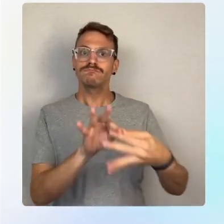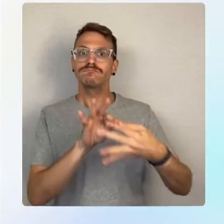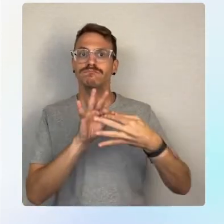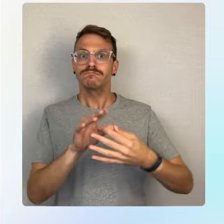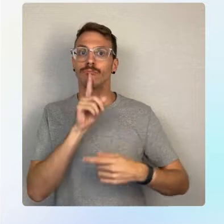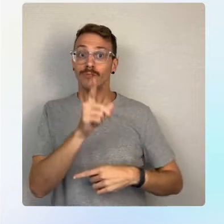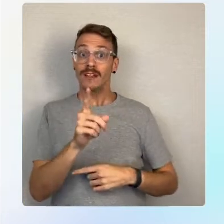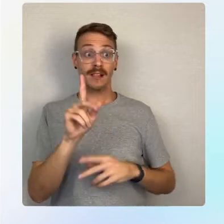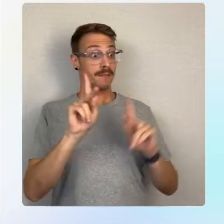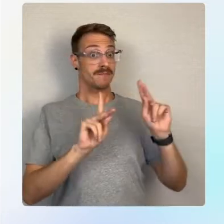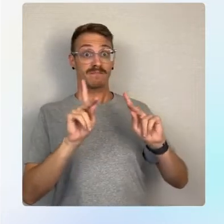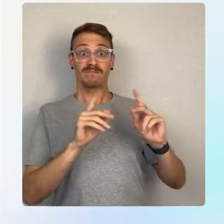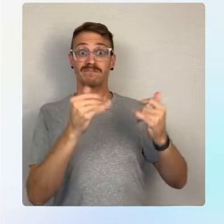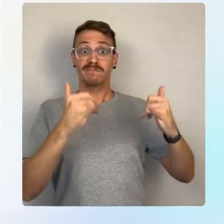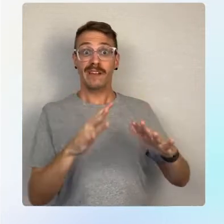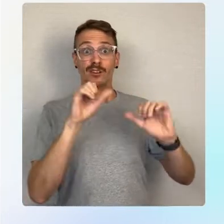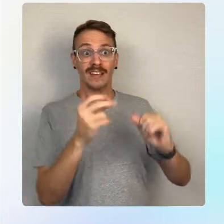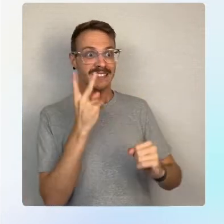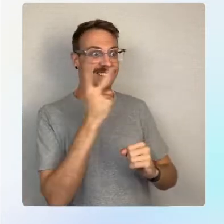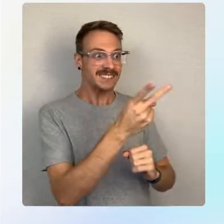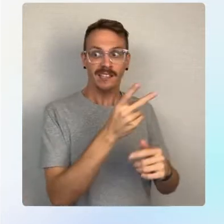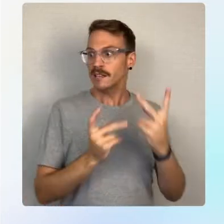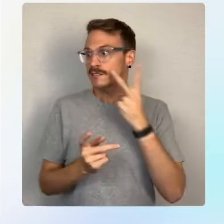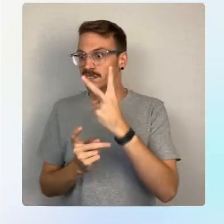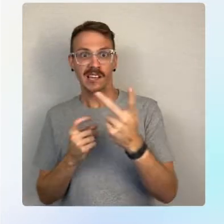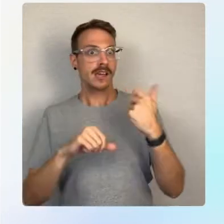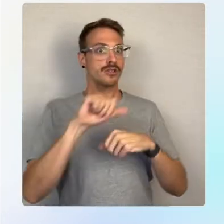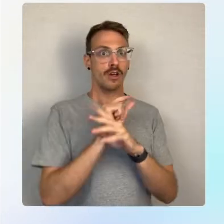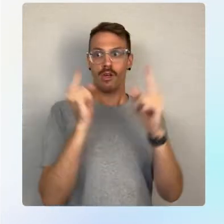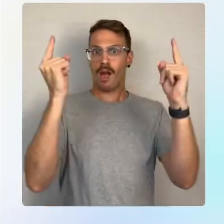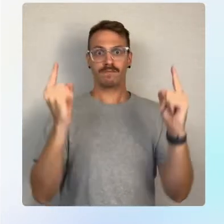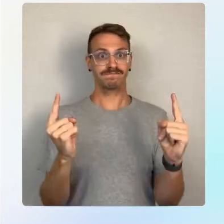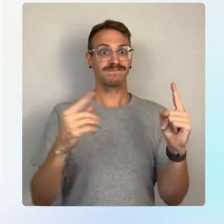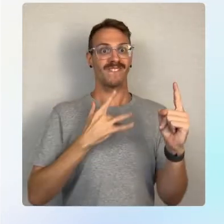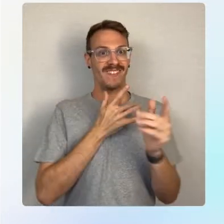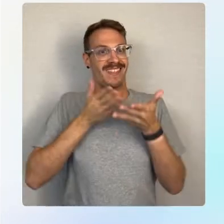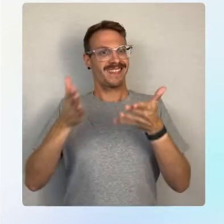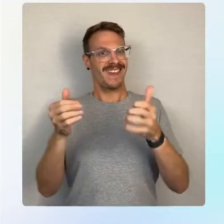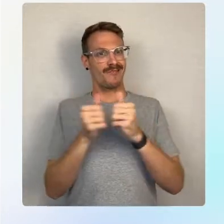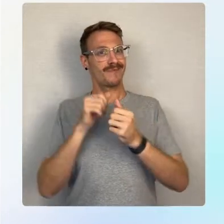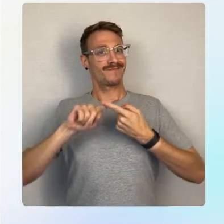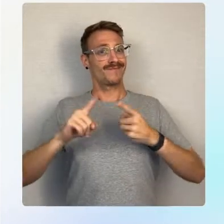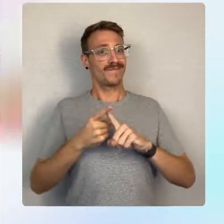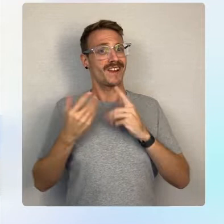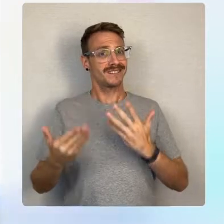because players could see each other, and there was just this feeling like you were there with a friend.